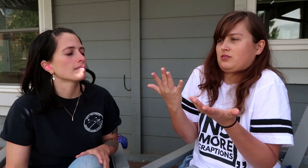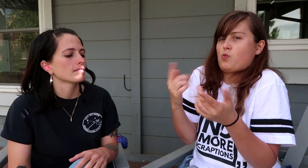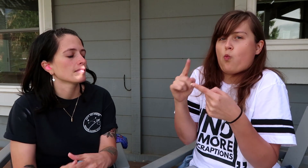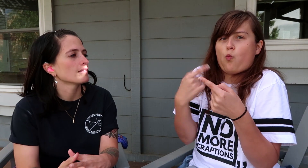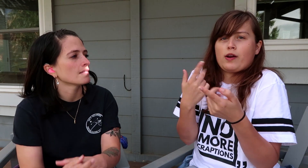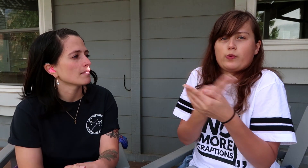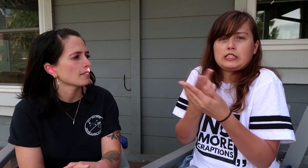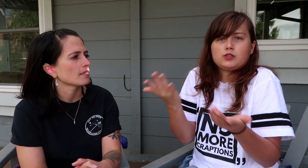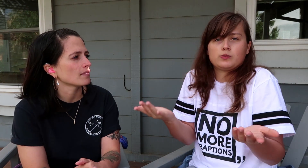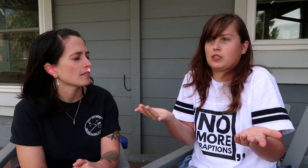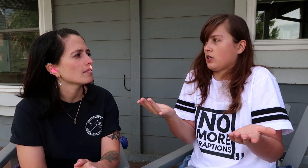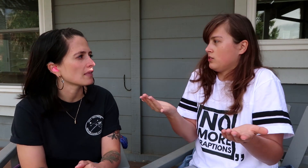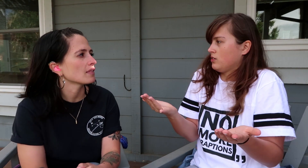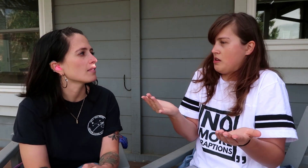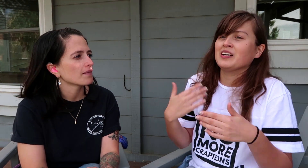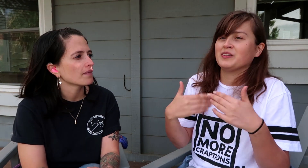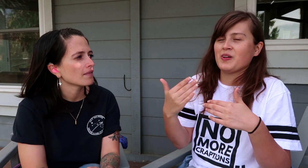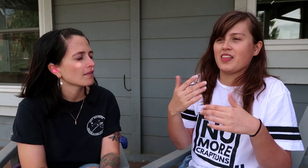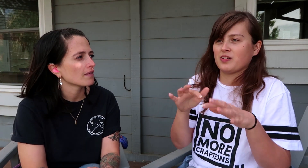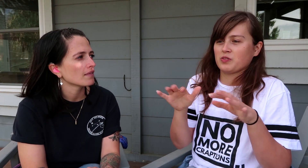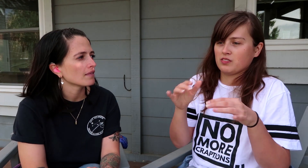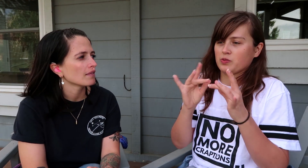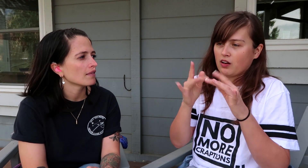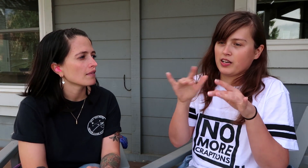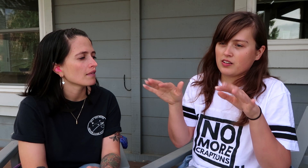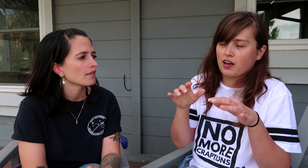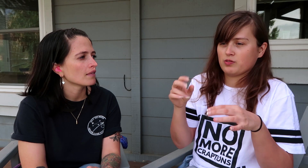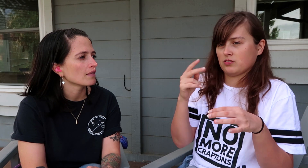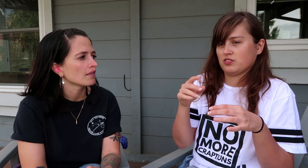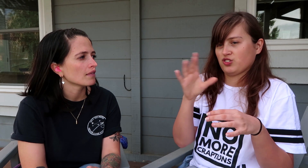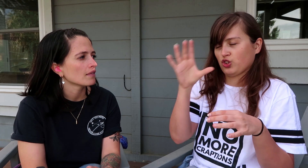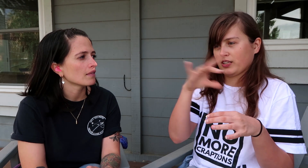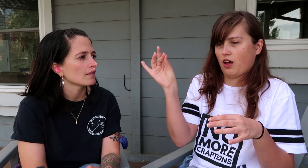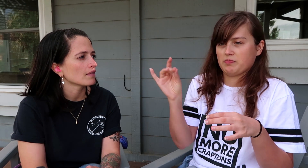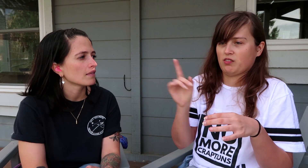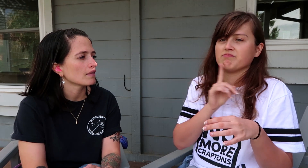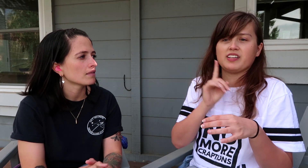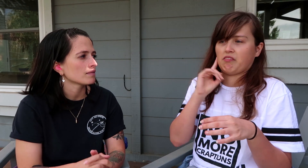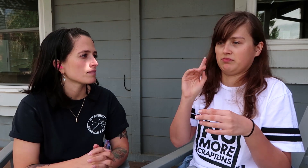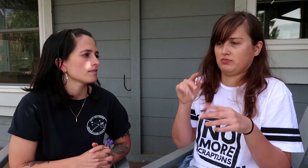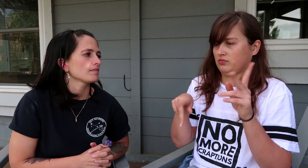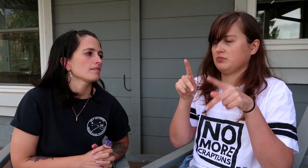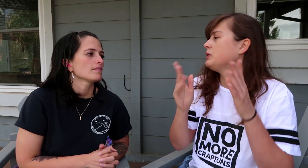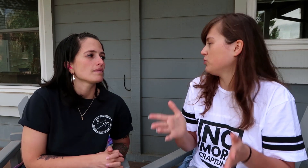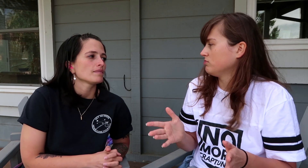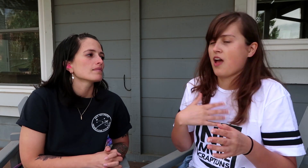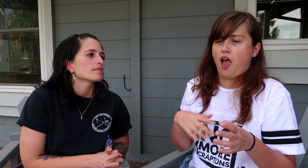because like when are we even going to use it? So anyways, I was online, searching and looking up Deaf people.